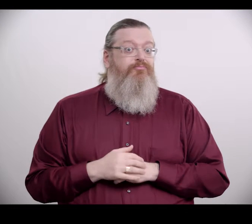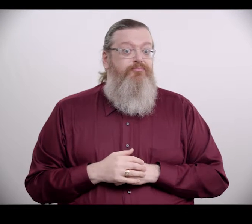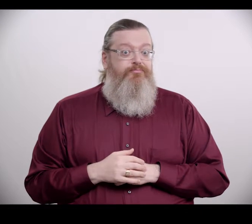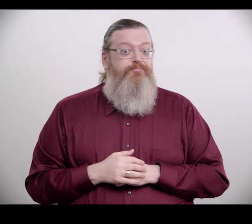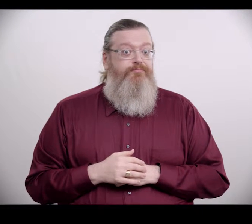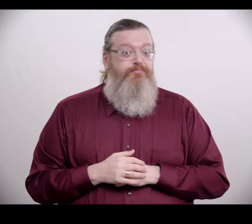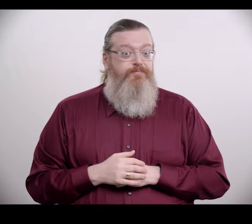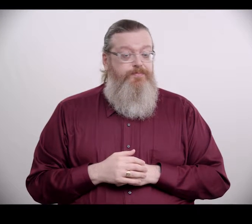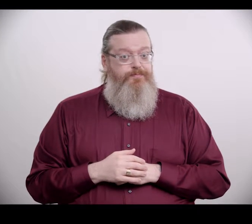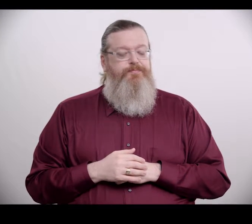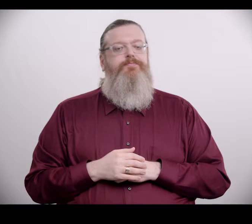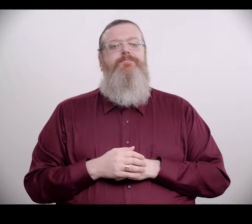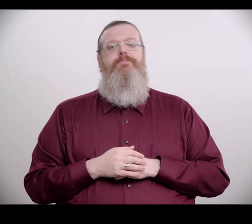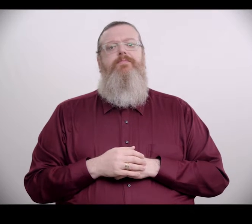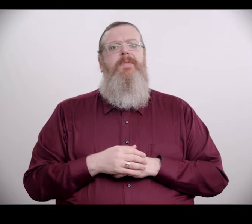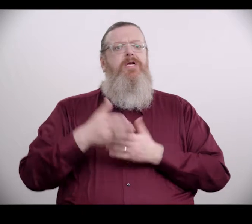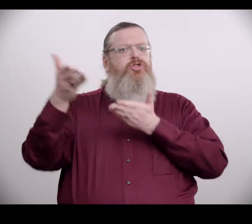owner.